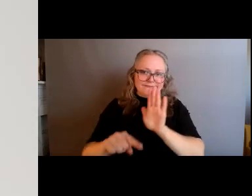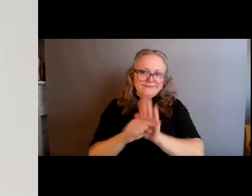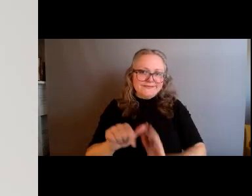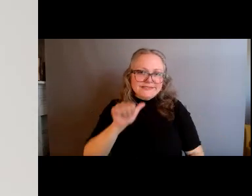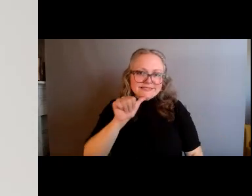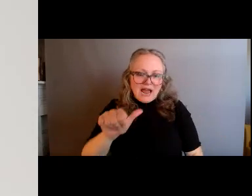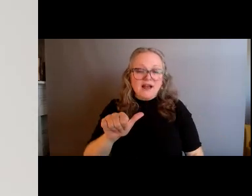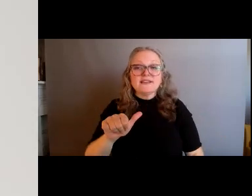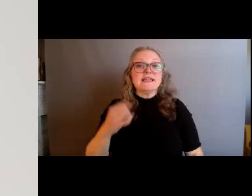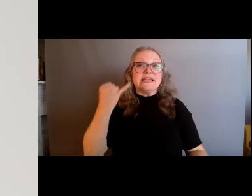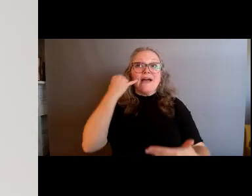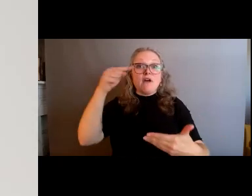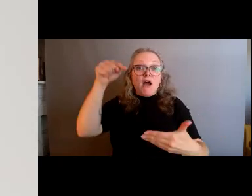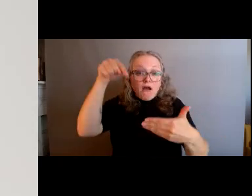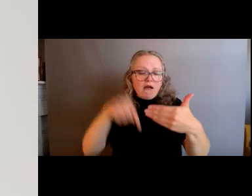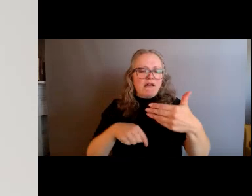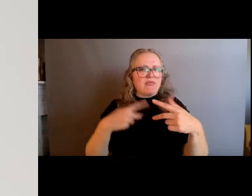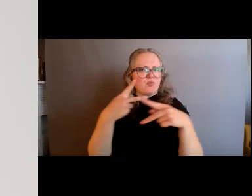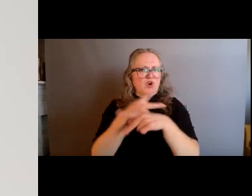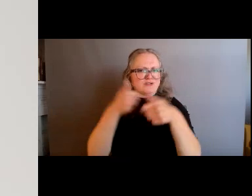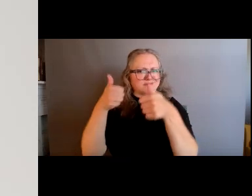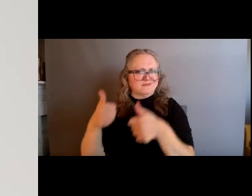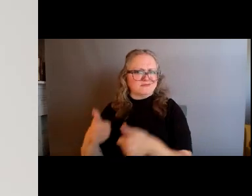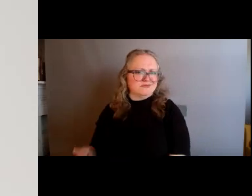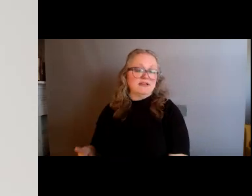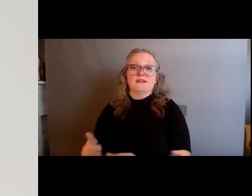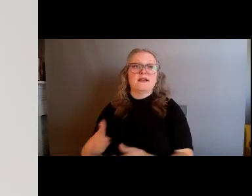the worse it is, the further up it is, the better it is.